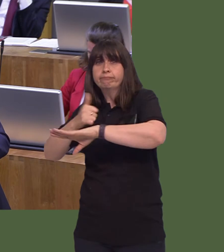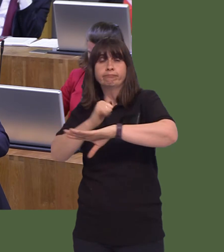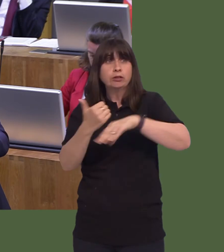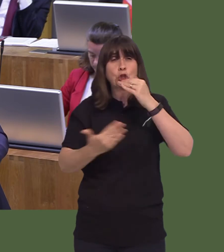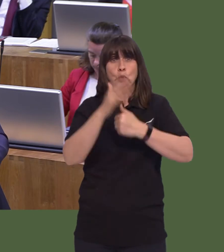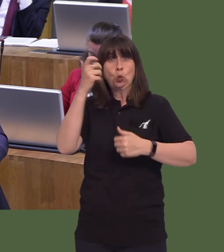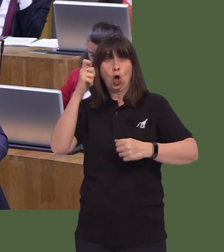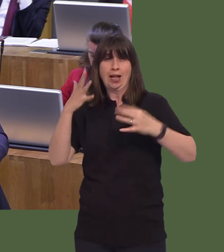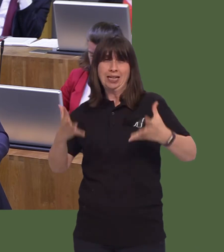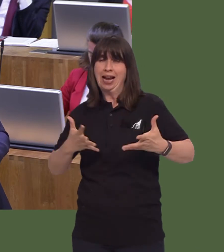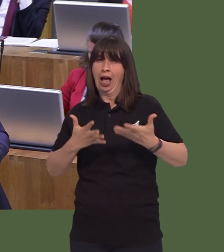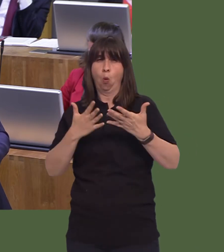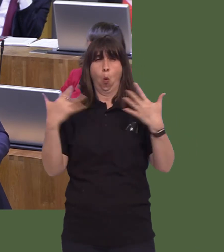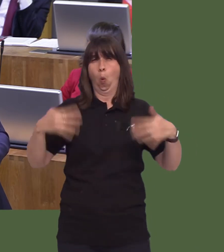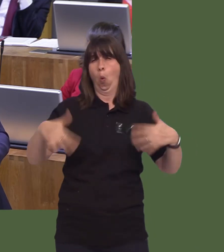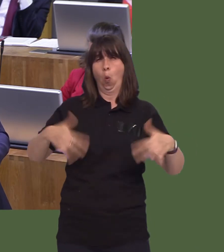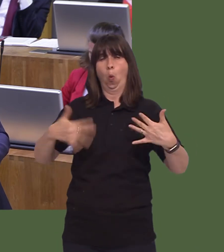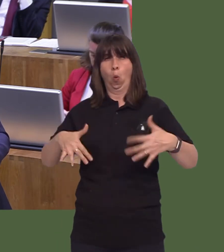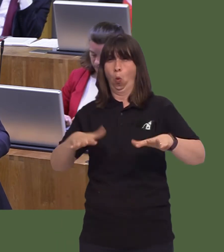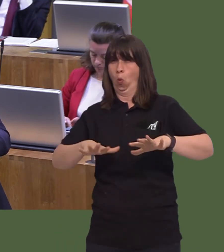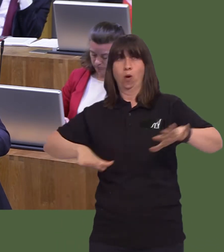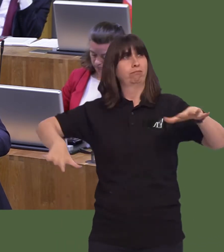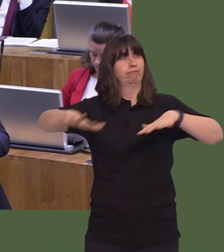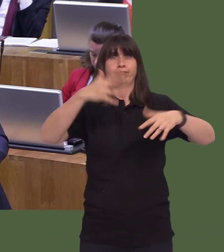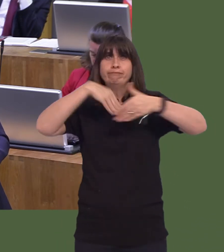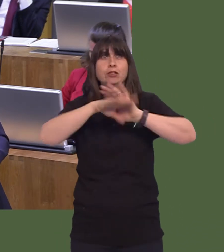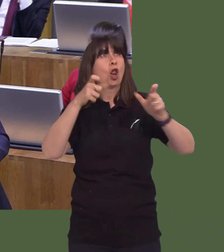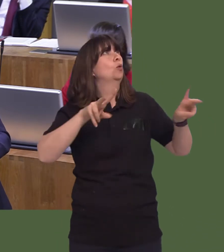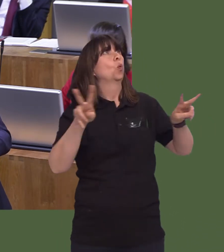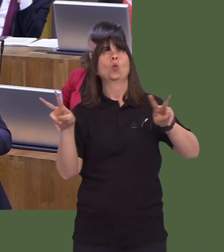fantastic facilities for local people.